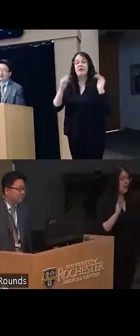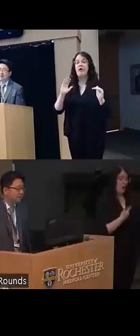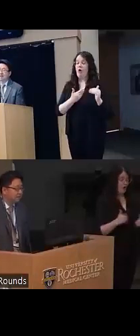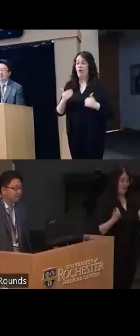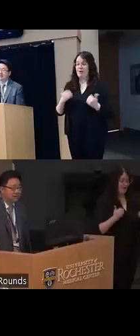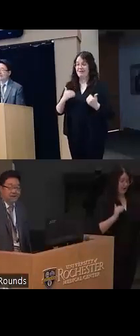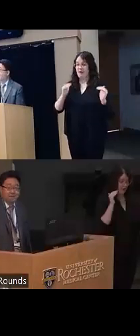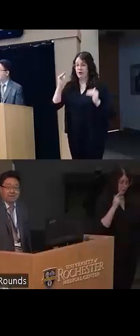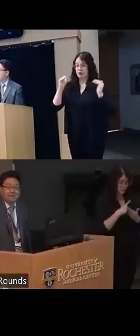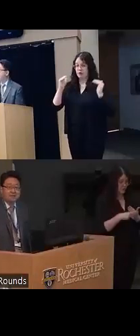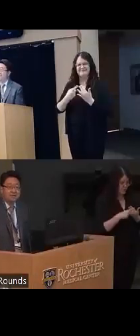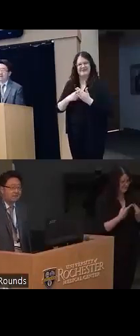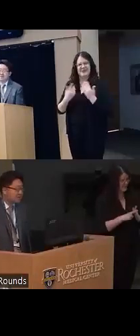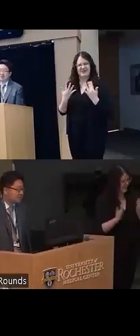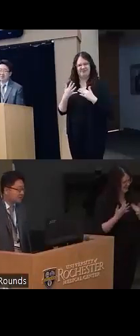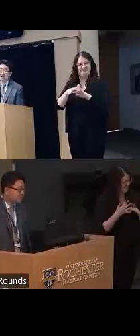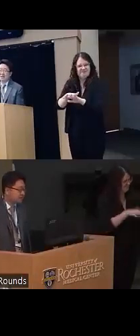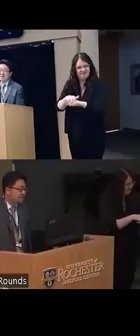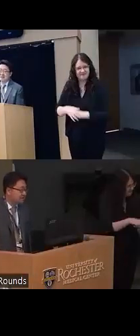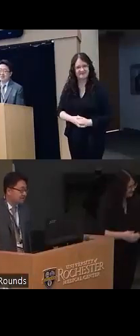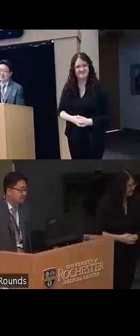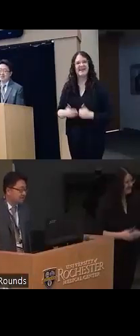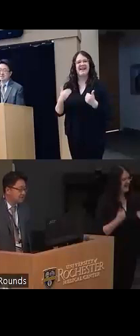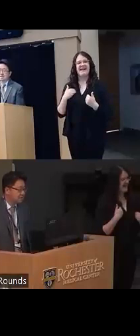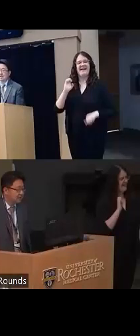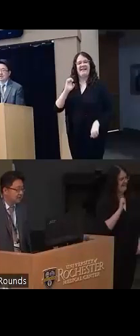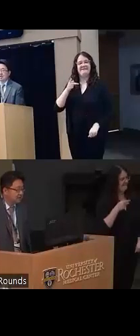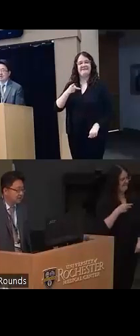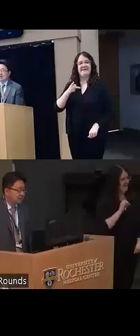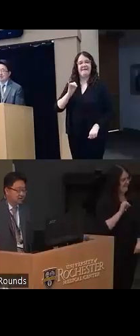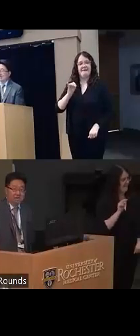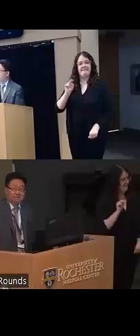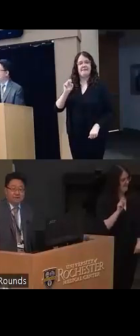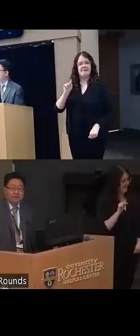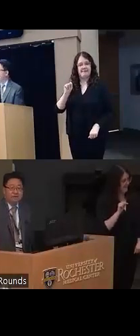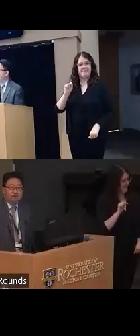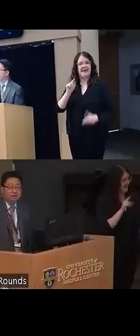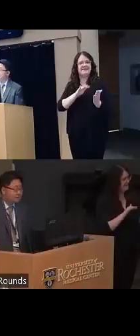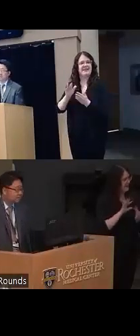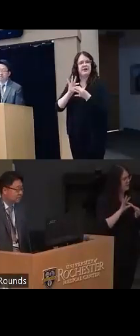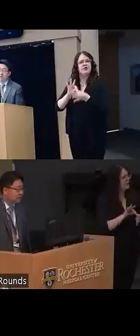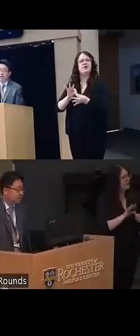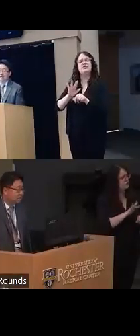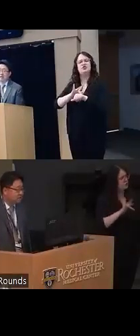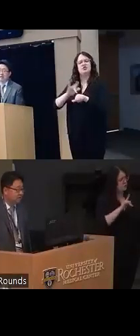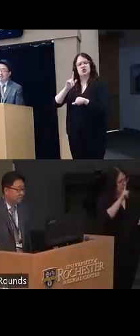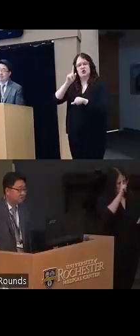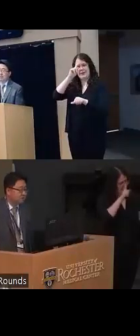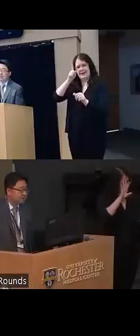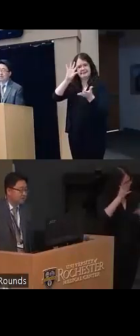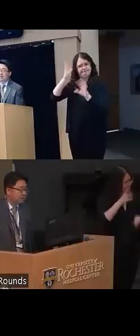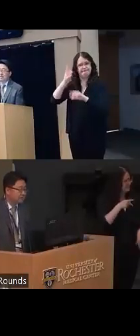we have an Epi net study based on early psychosis Clinic Lee Foundation is supporting The programa